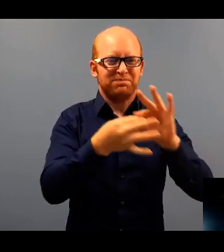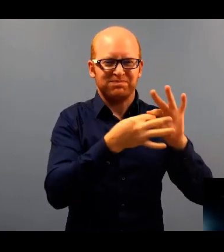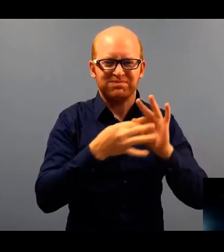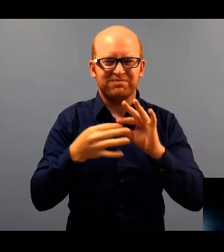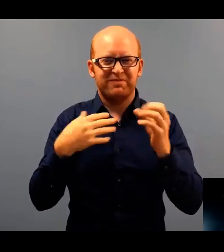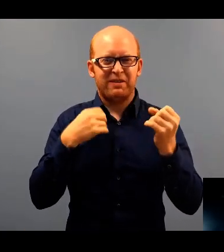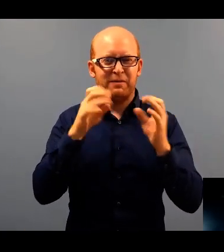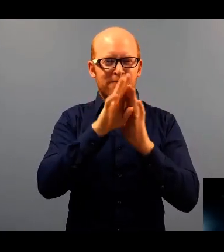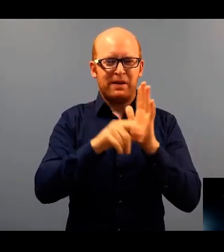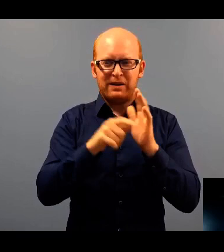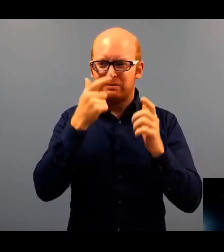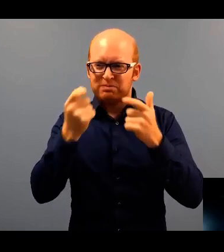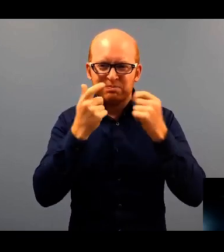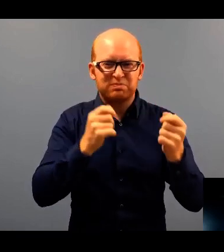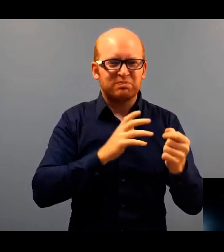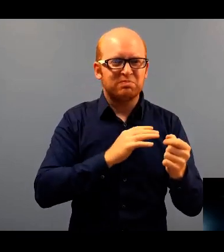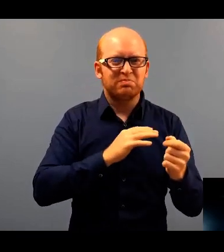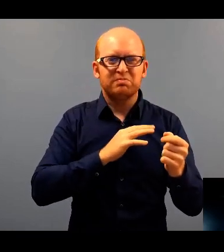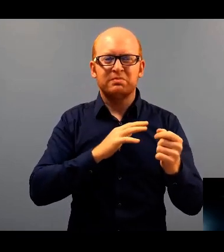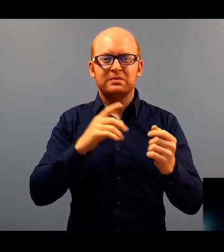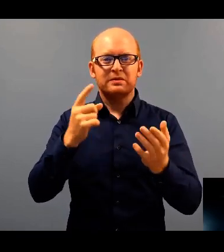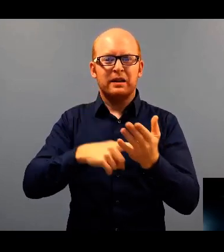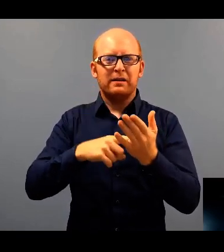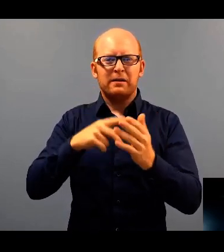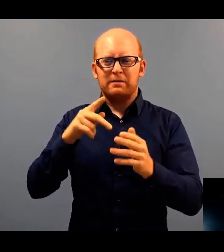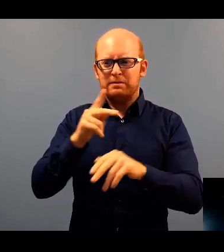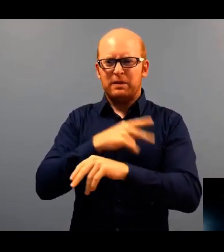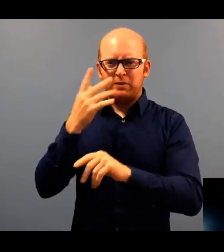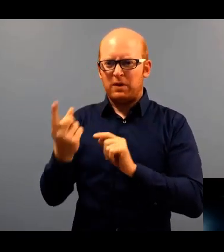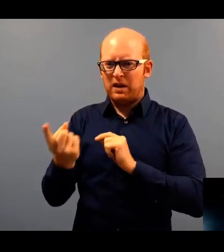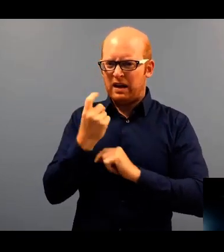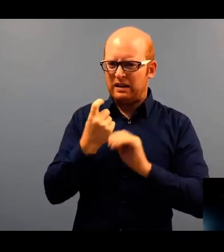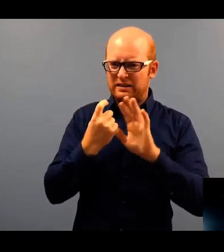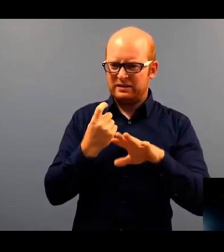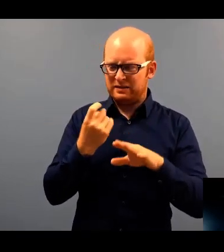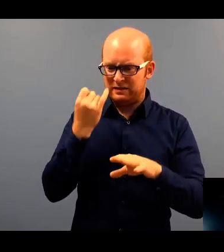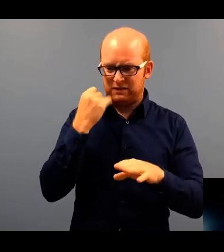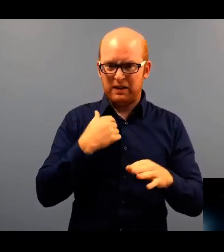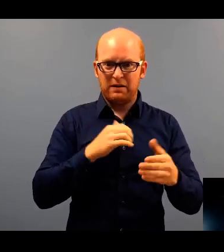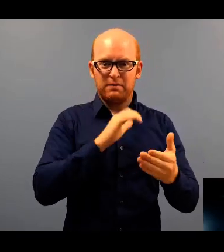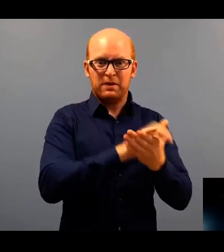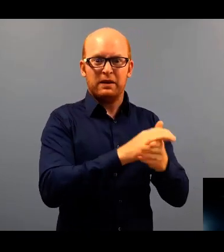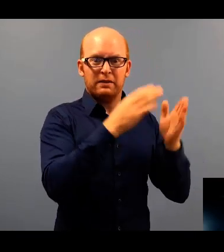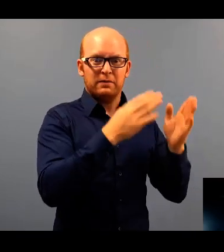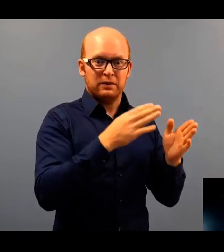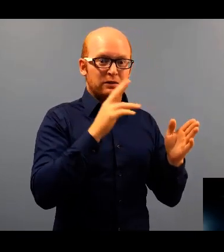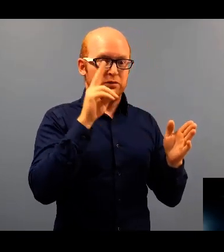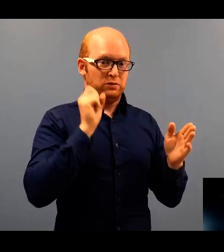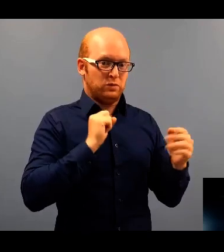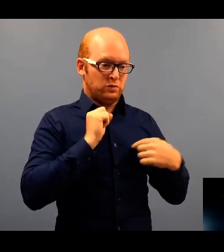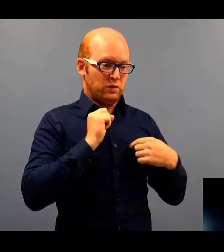who share common backgrounds and interests. Sometimes a patient will ask me, what if I marry someone else with Usher syndrome